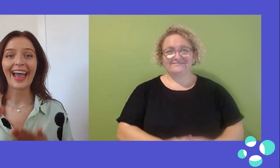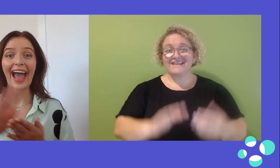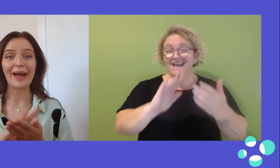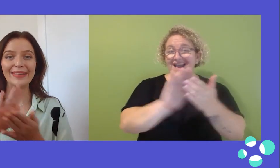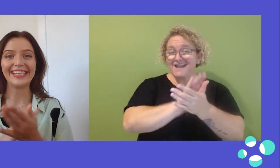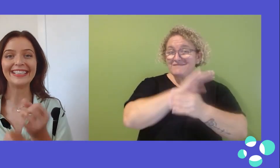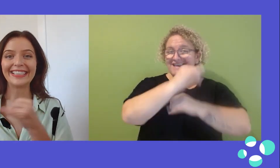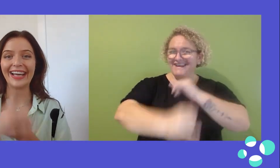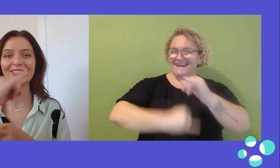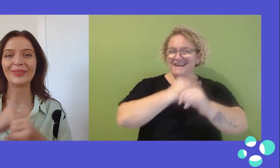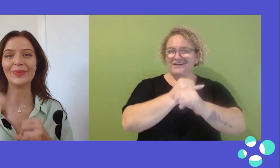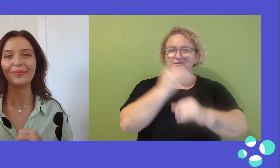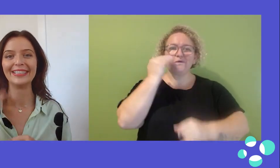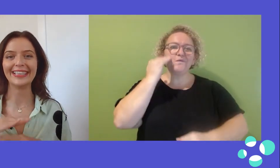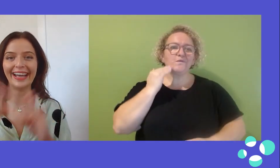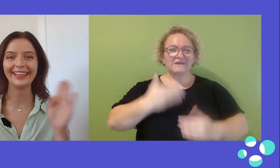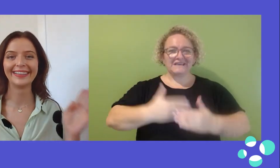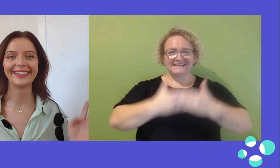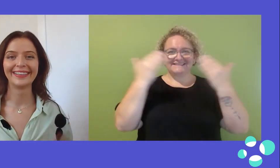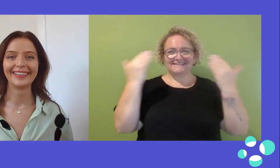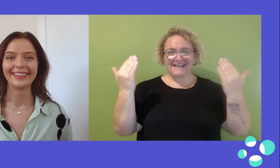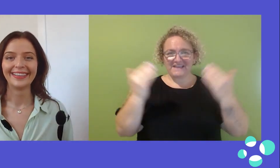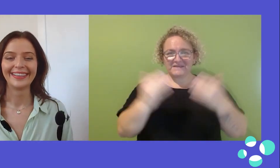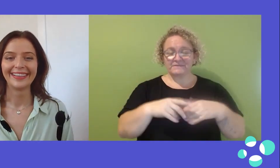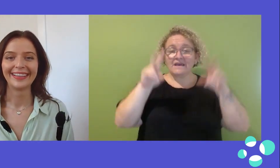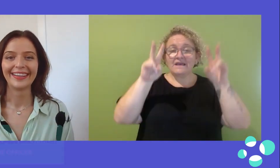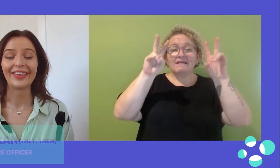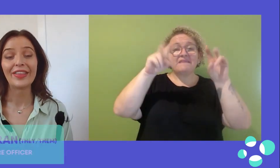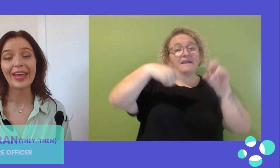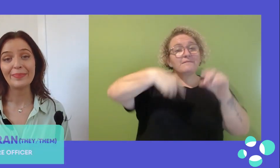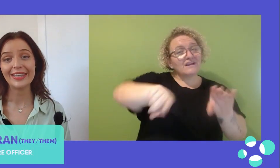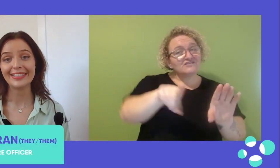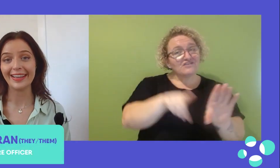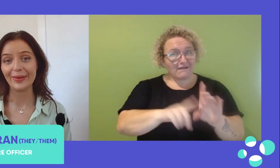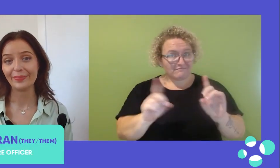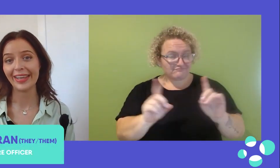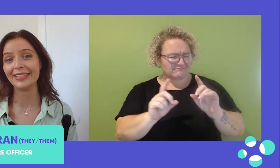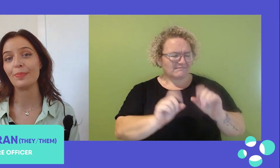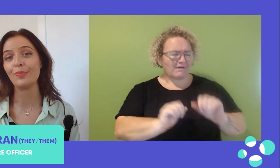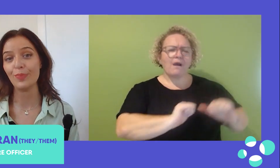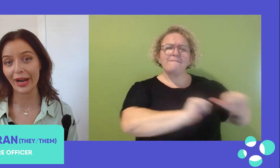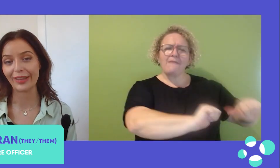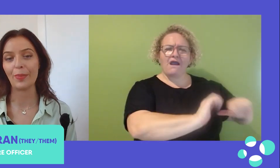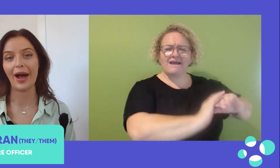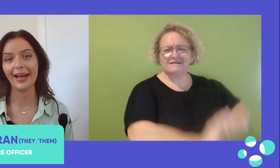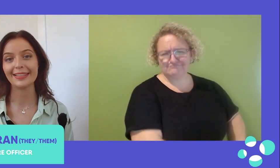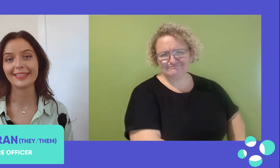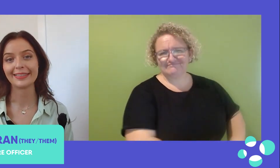Happy International Women's Day. The theme this year is Break the Bias.